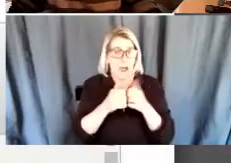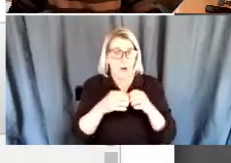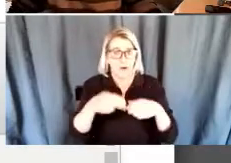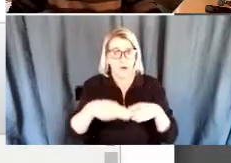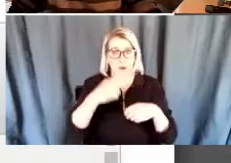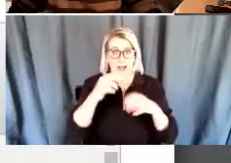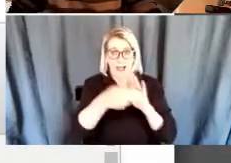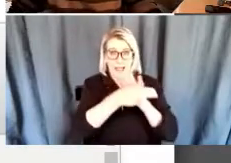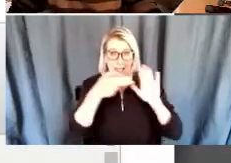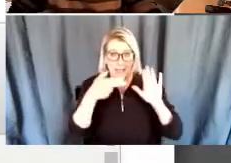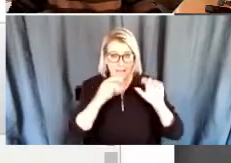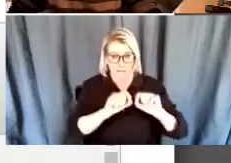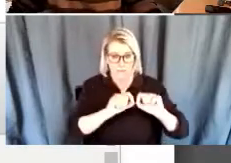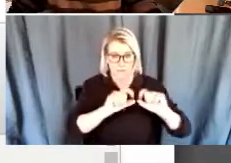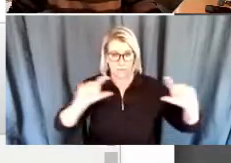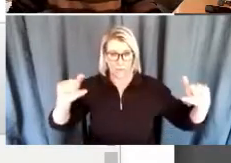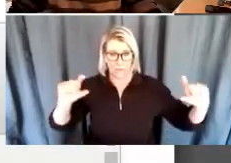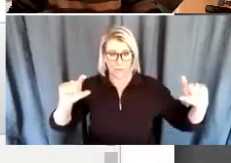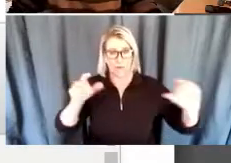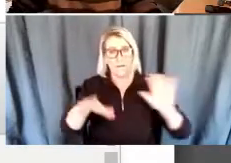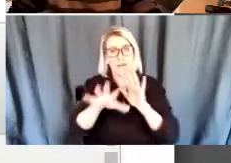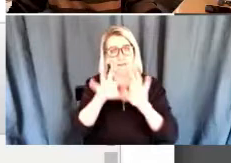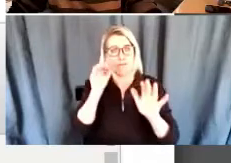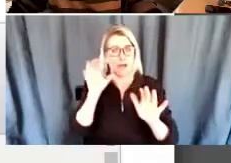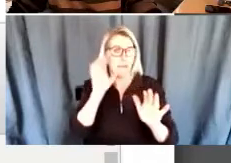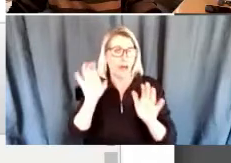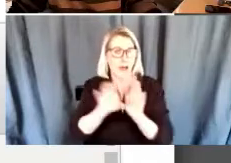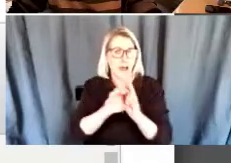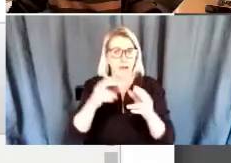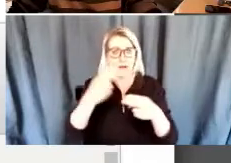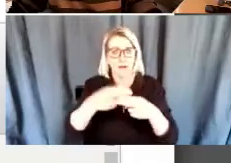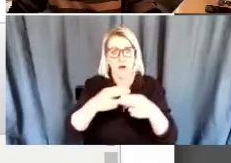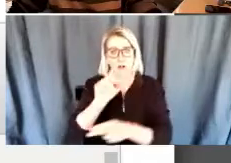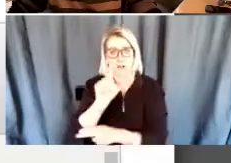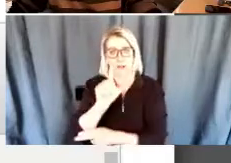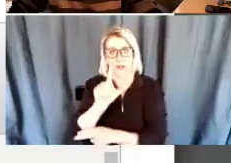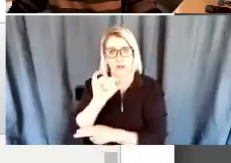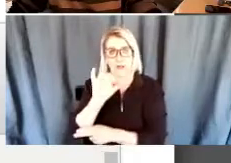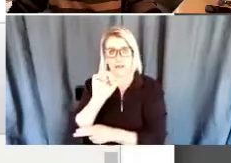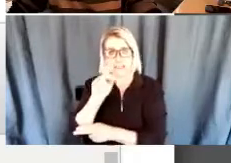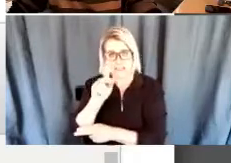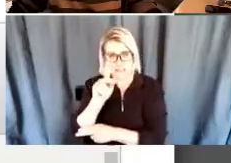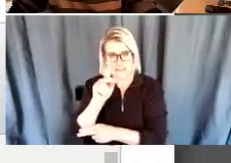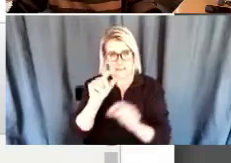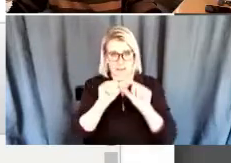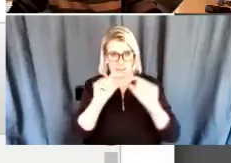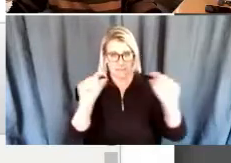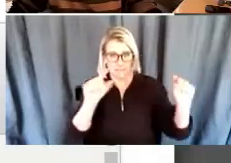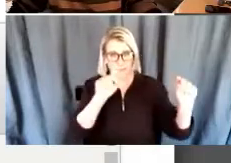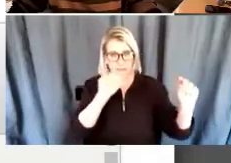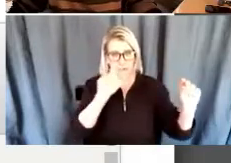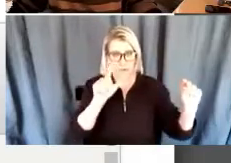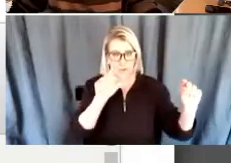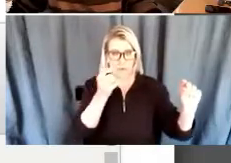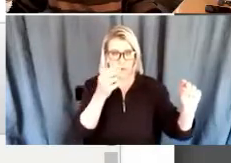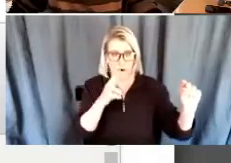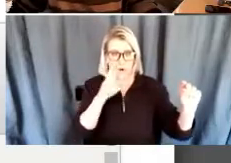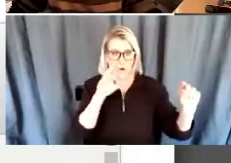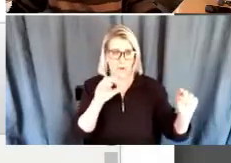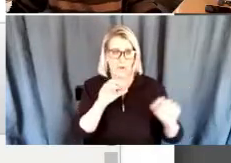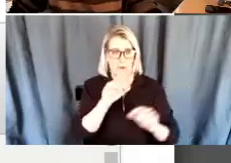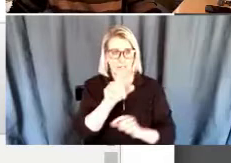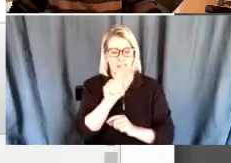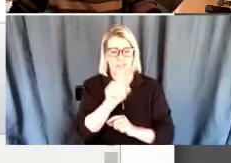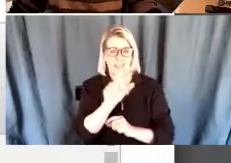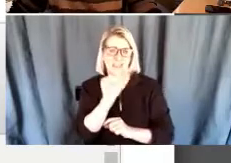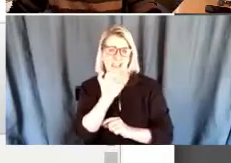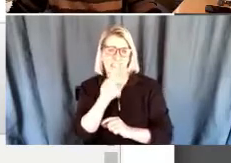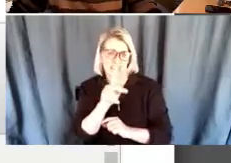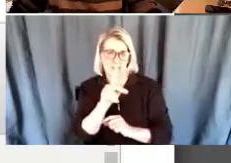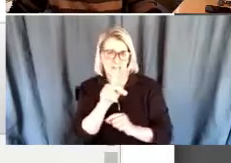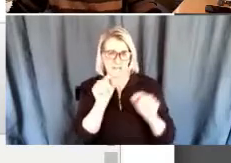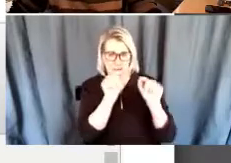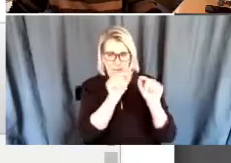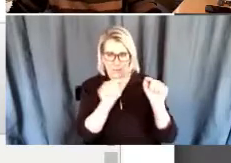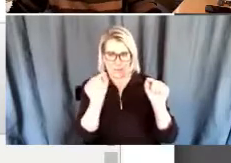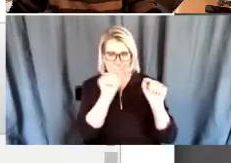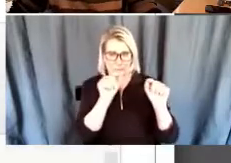and find the icon called LINK in the toolbar. This is the link icon. You click in there.